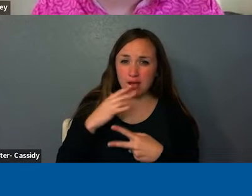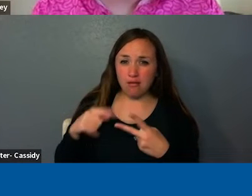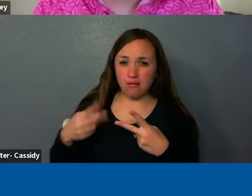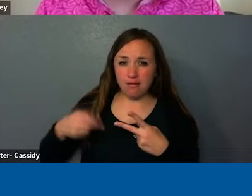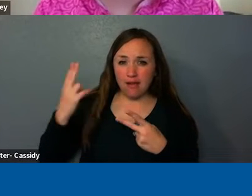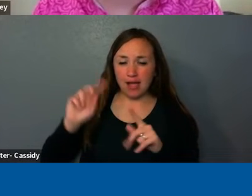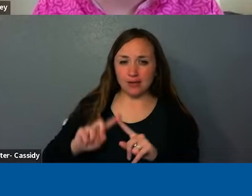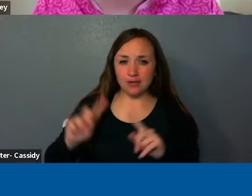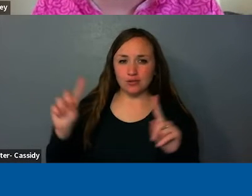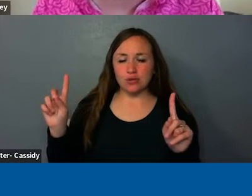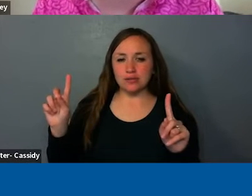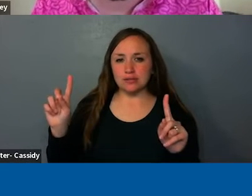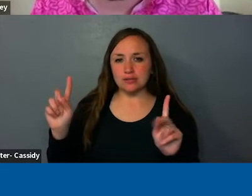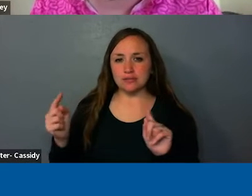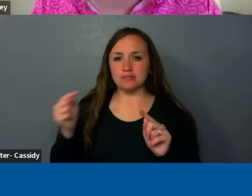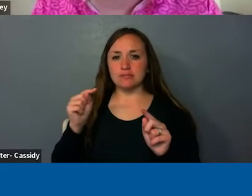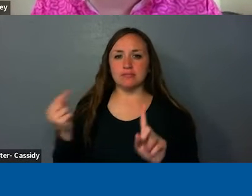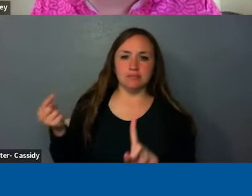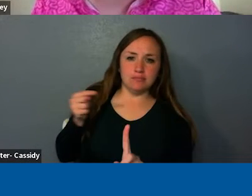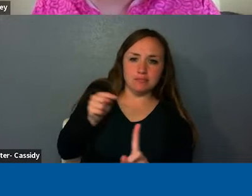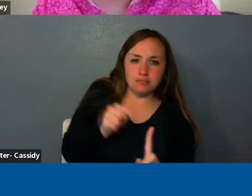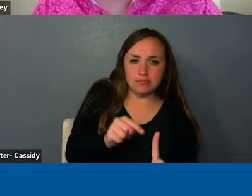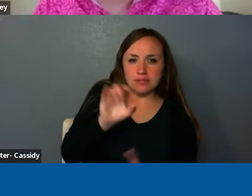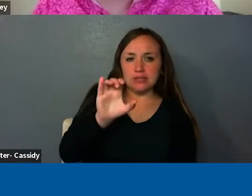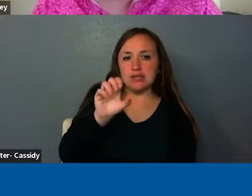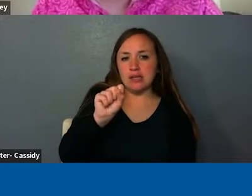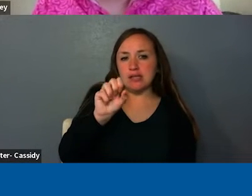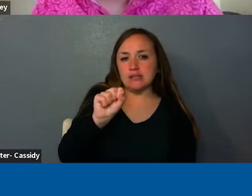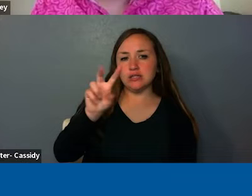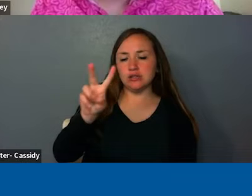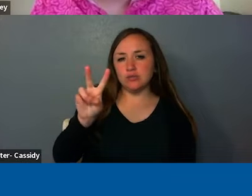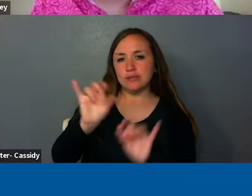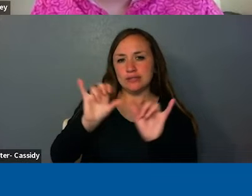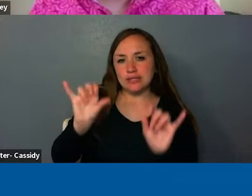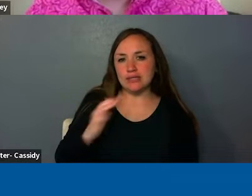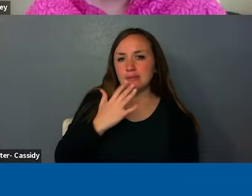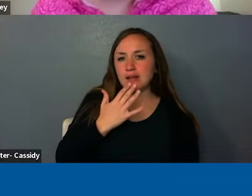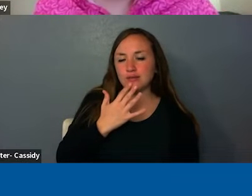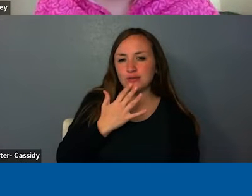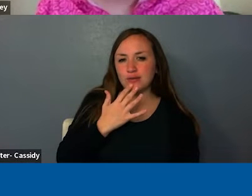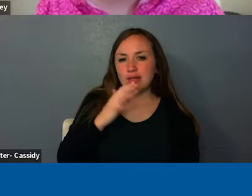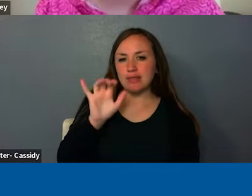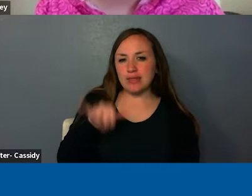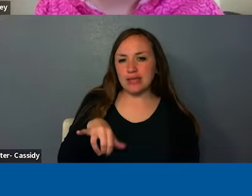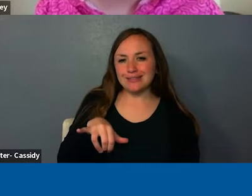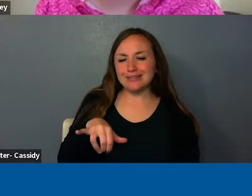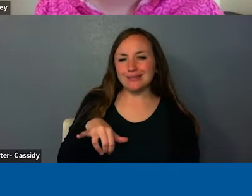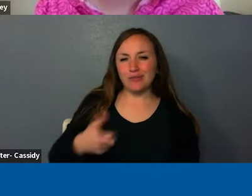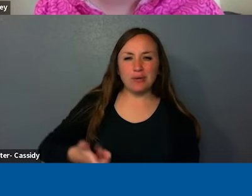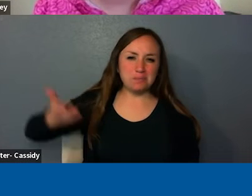map back to CSS2 System Color keywords. This is a kind of a blast from the past, but to walk through it,